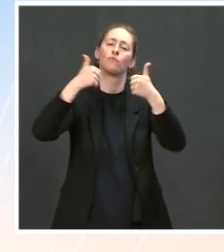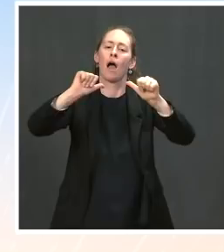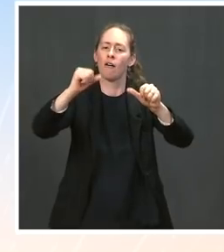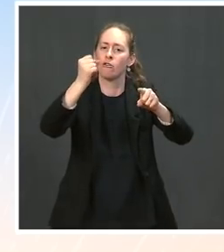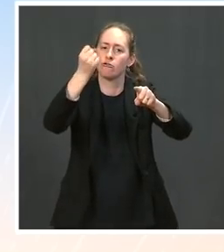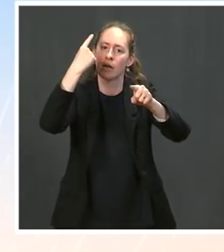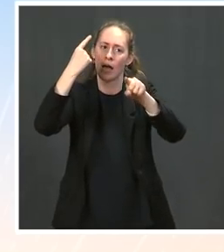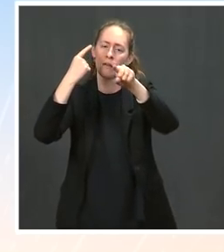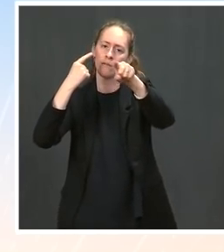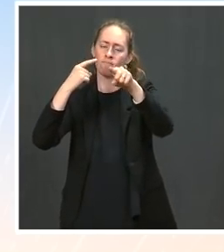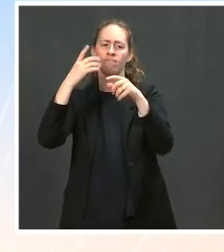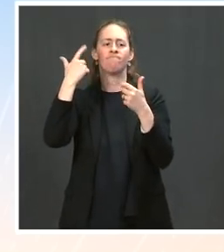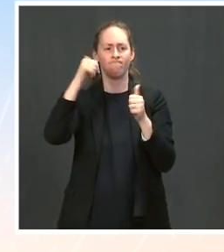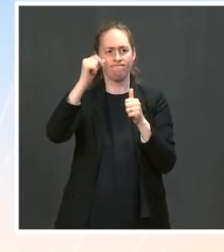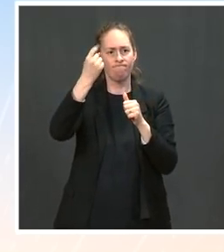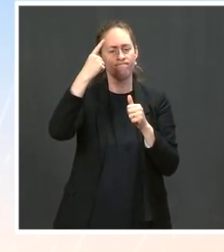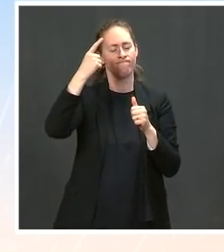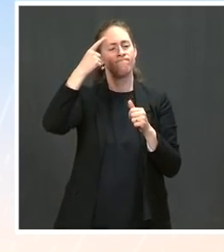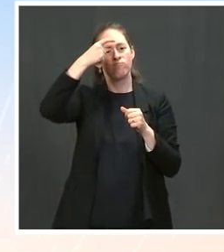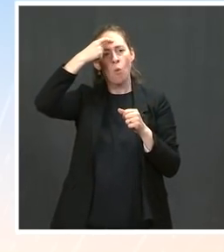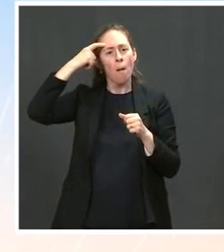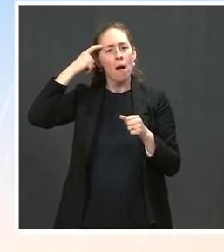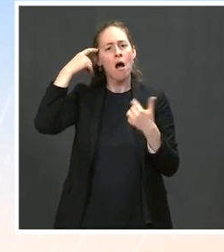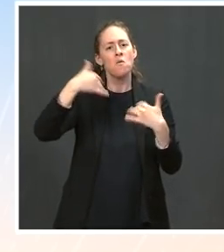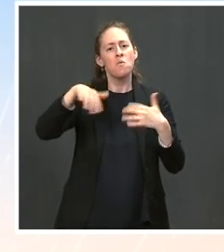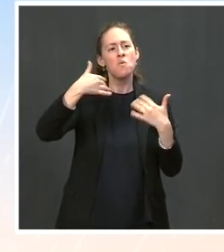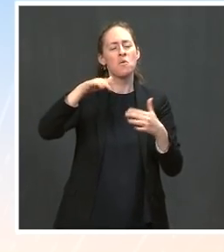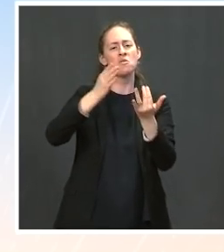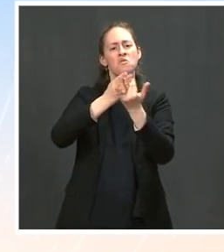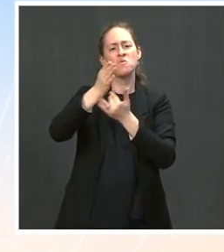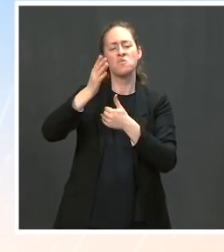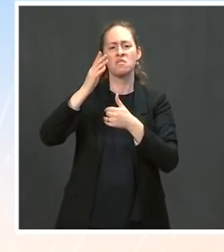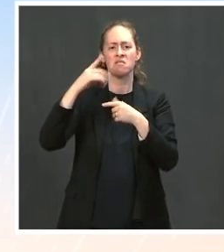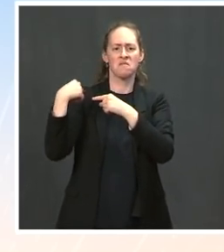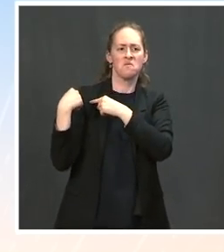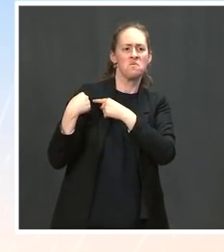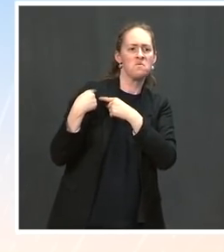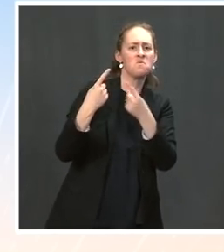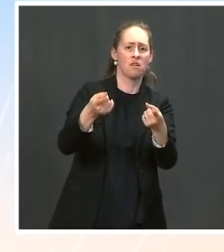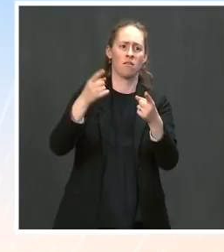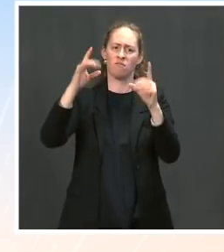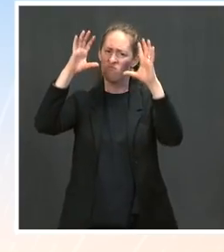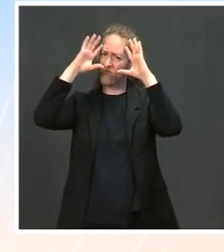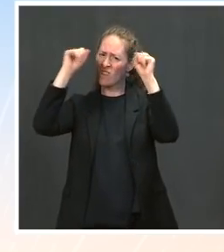that people have been through across the country. And he's watching the trial closely. And I think he would want people to know